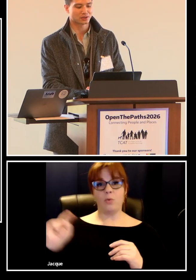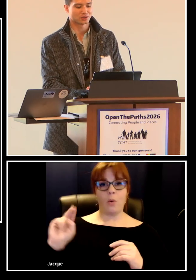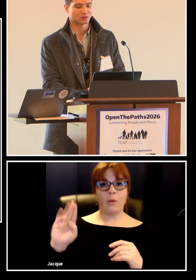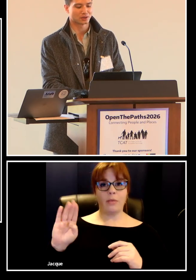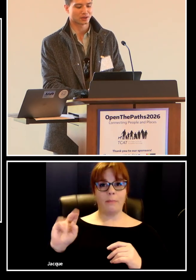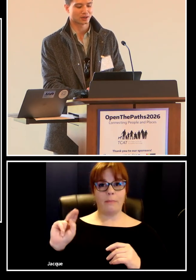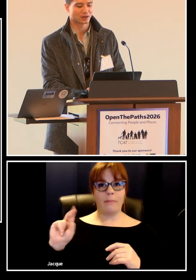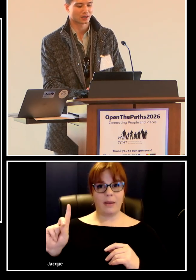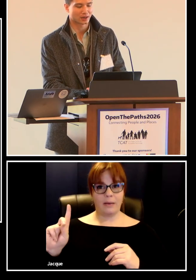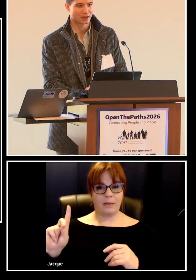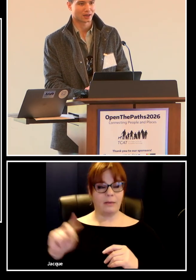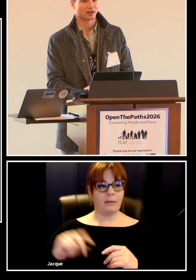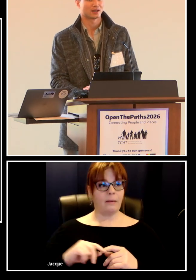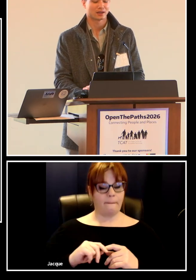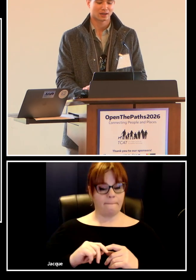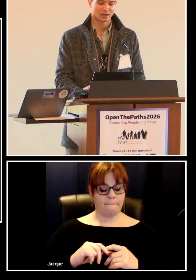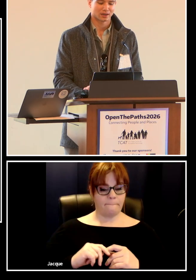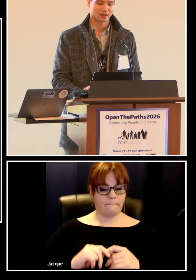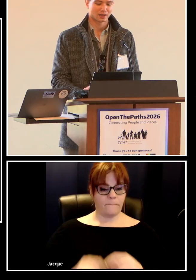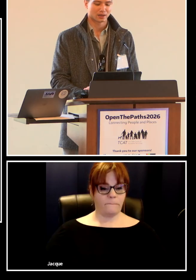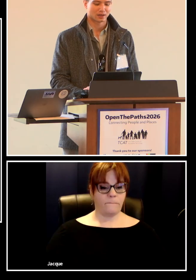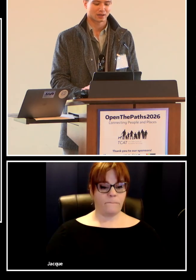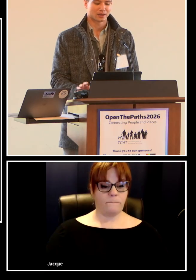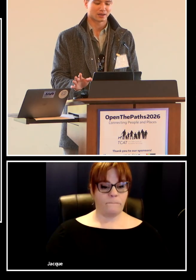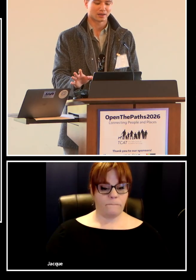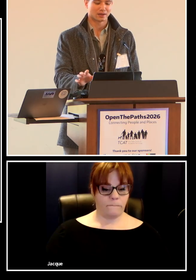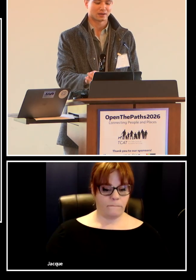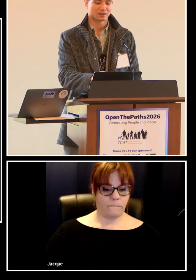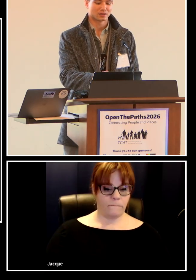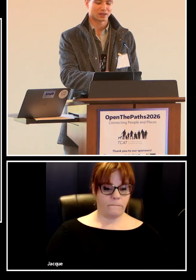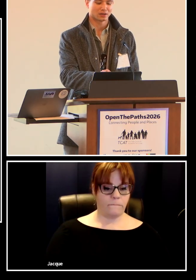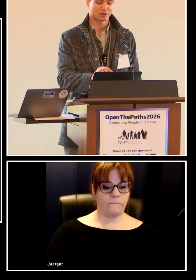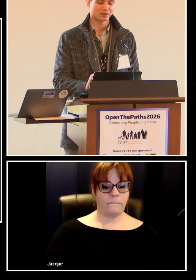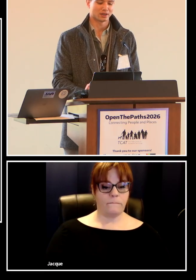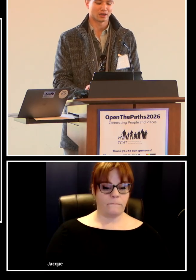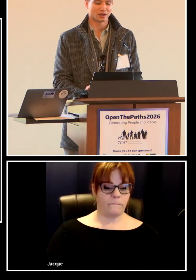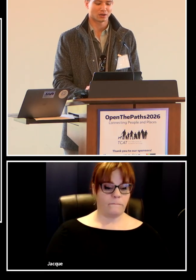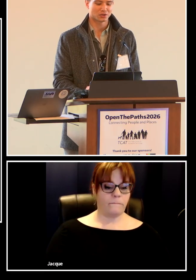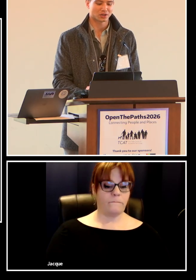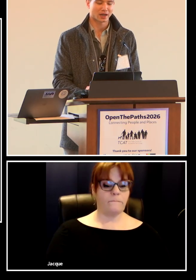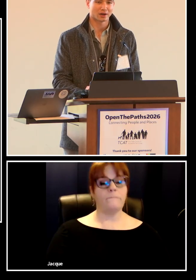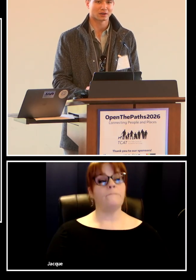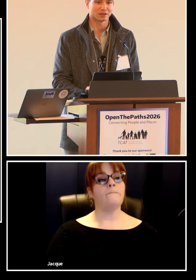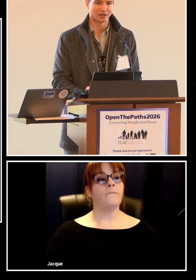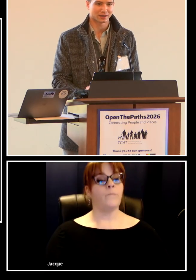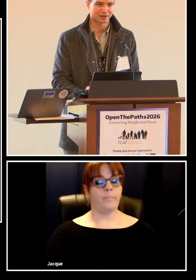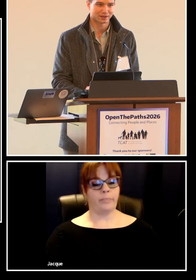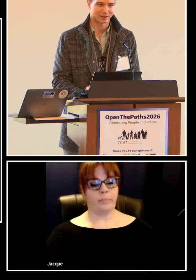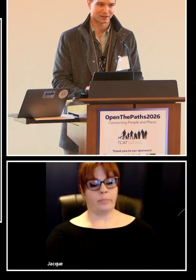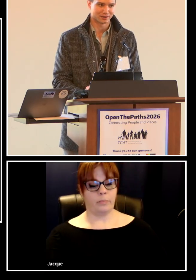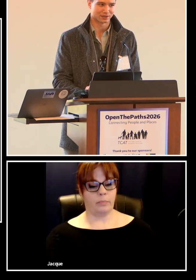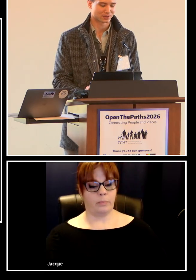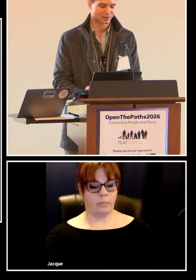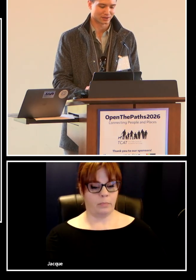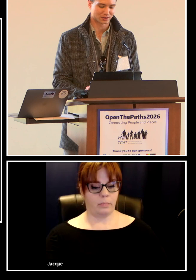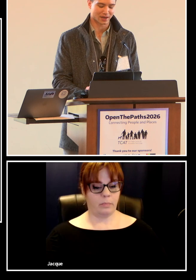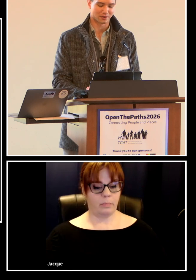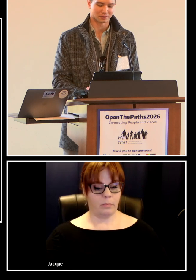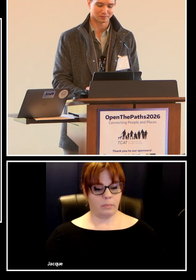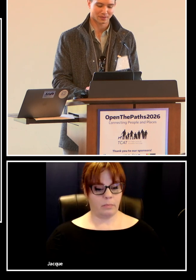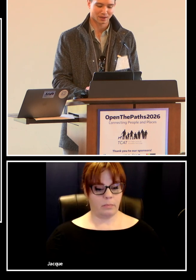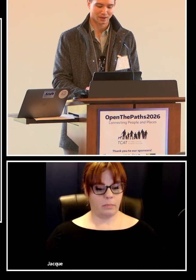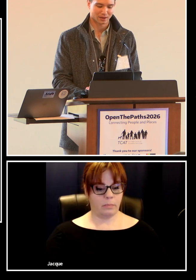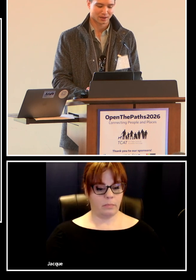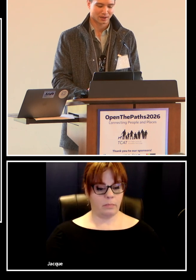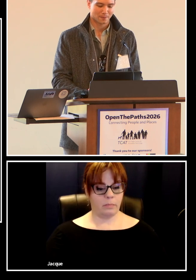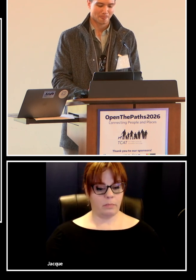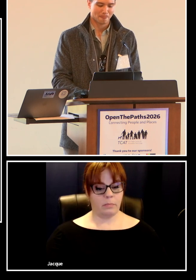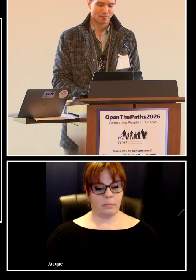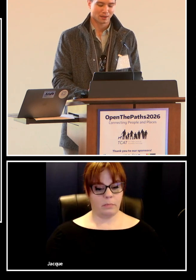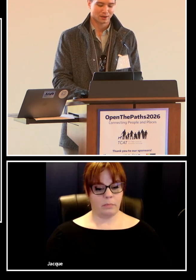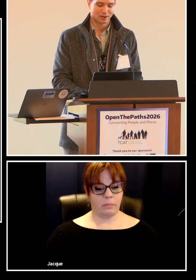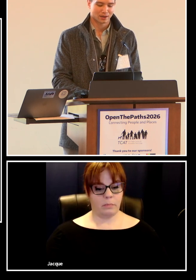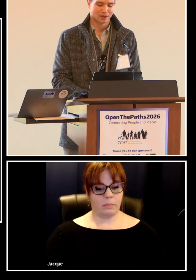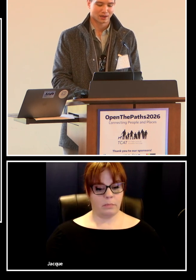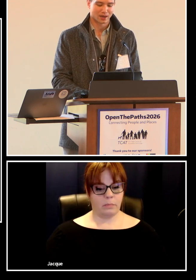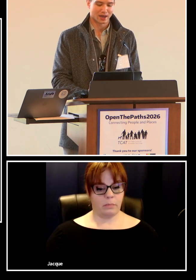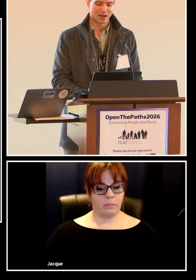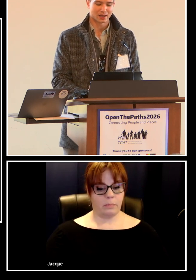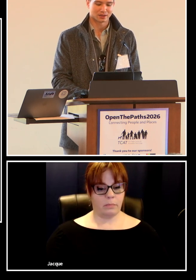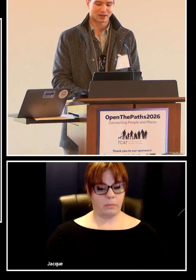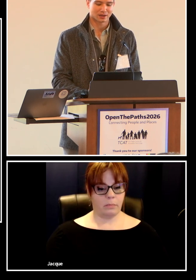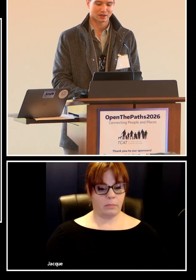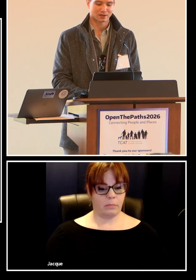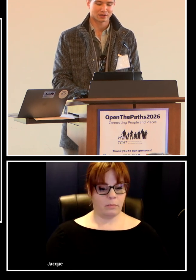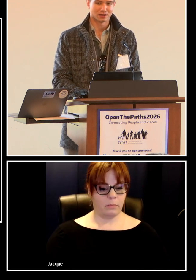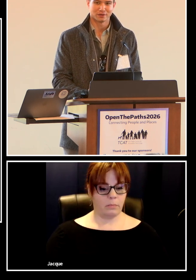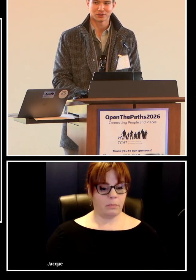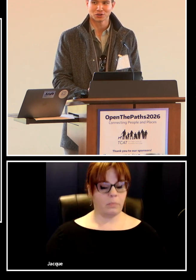want to take a look at the urgent care clinic in this in this town. And you know, if it's